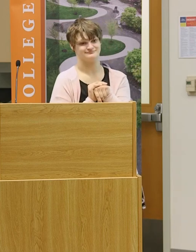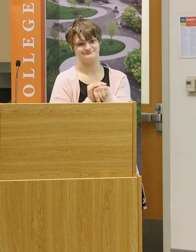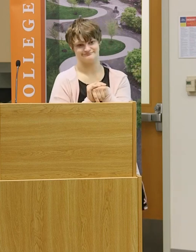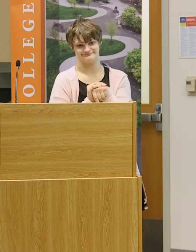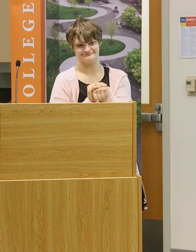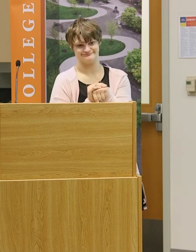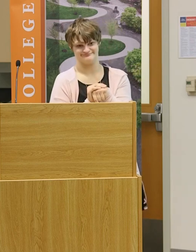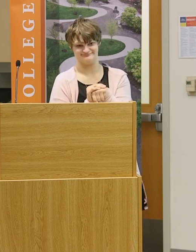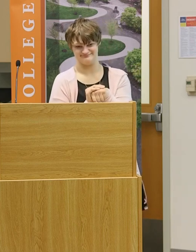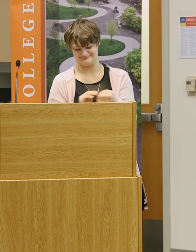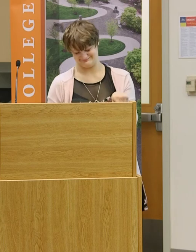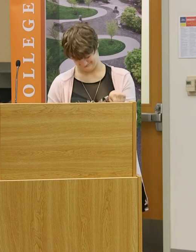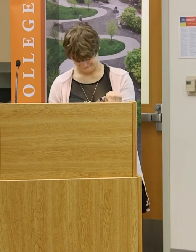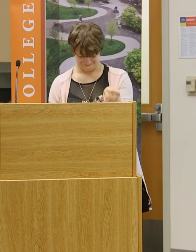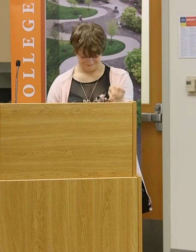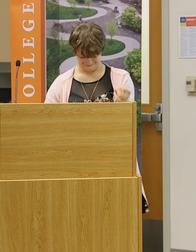cohort program this quarter.